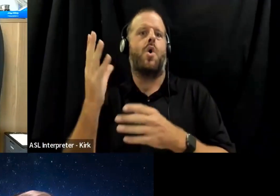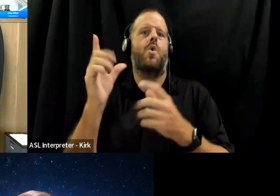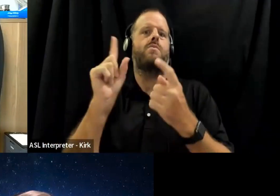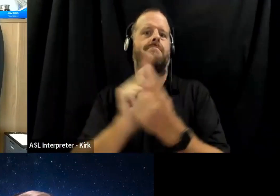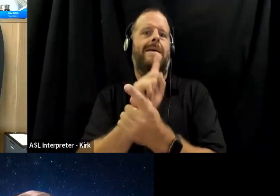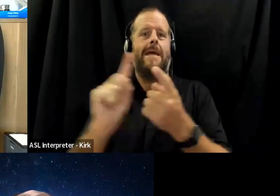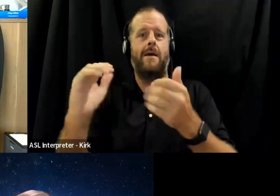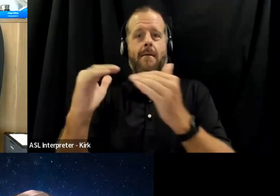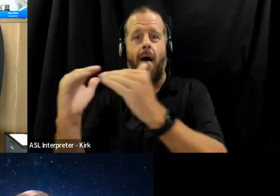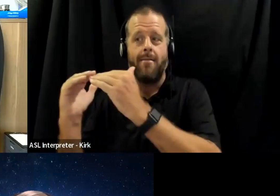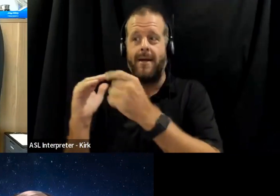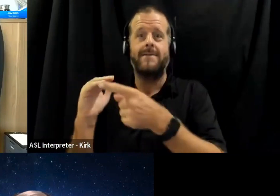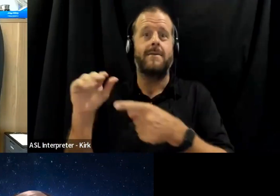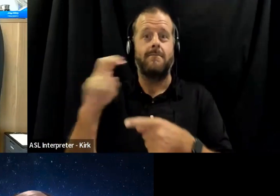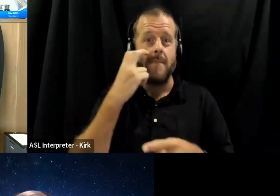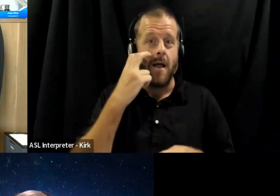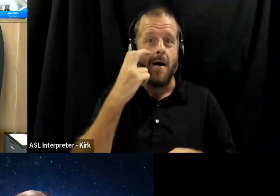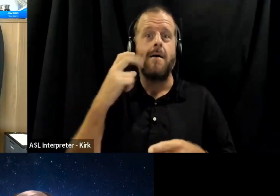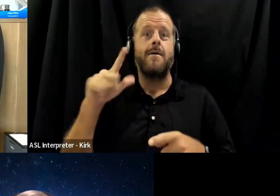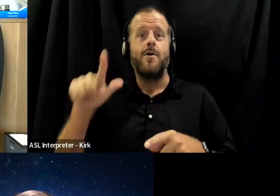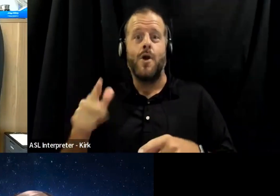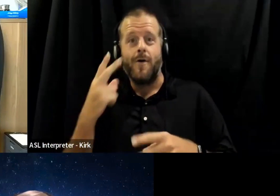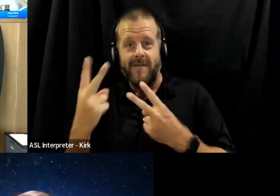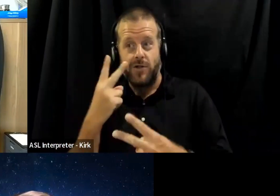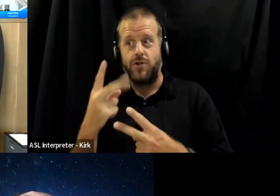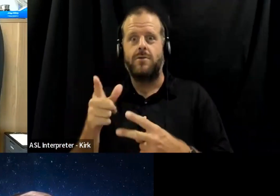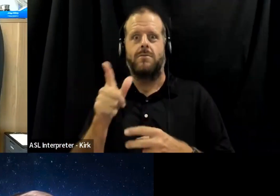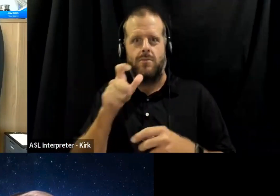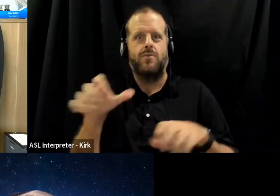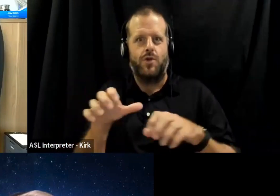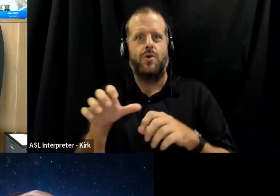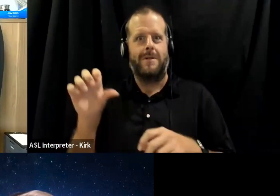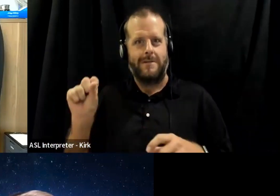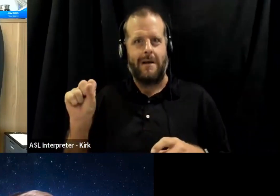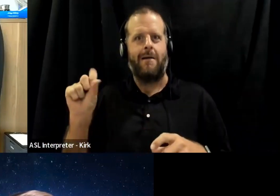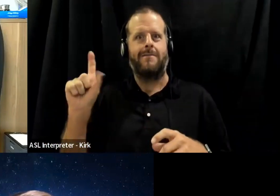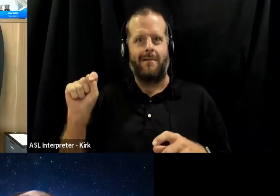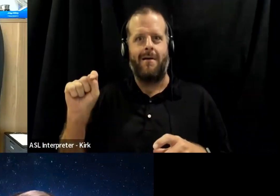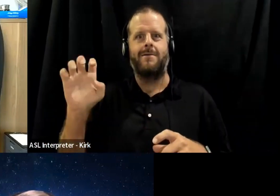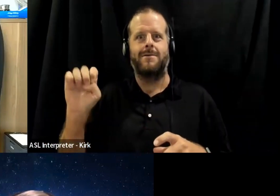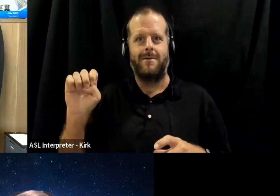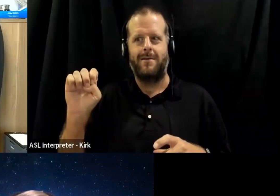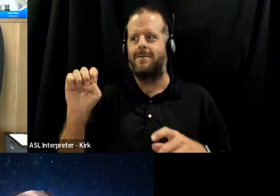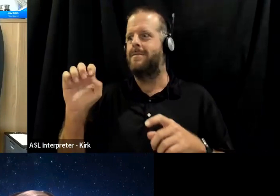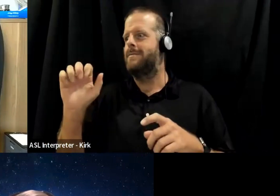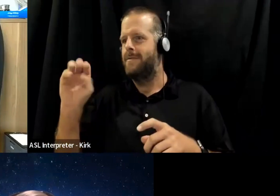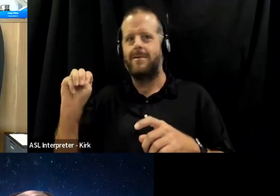are blind and low vision, who are doing science, technology, engineering, coding, arts every day.